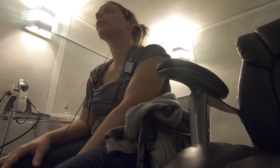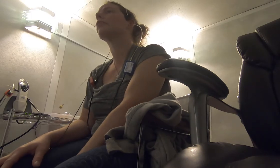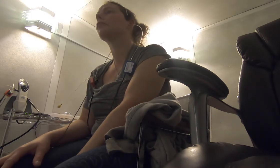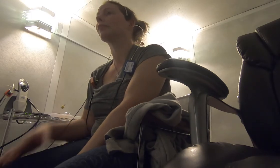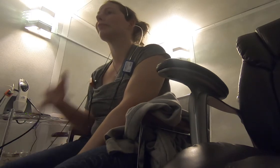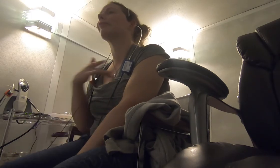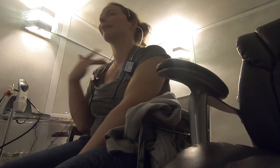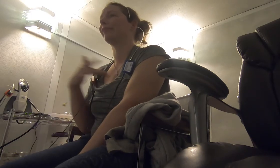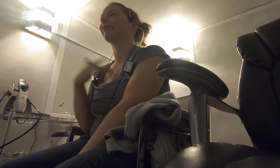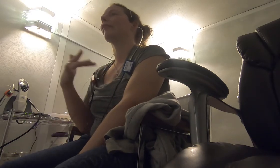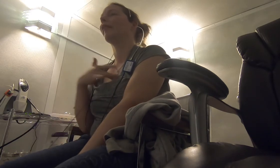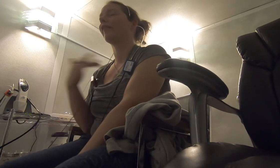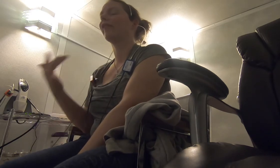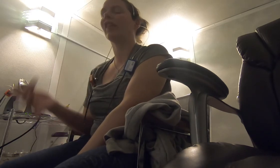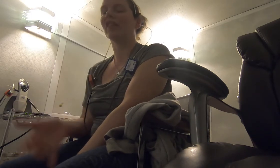feel it